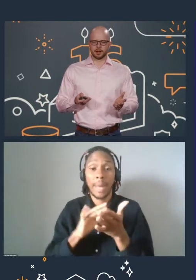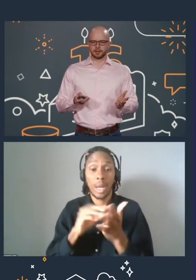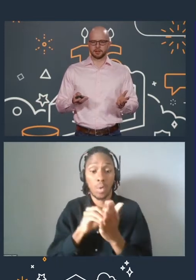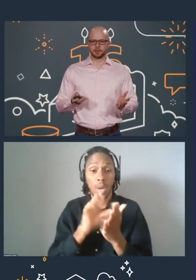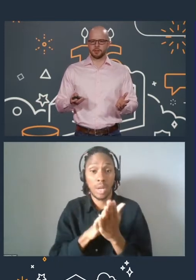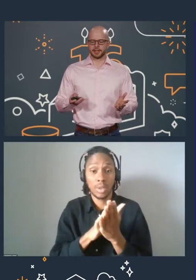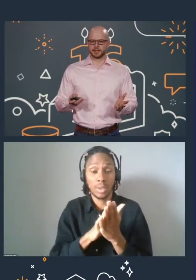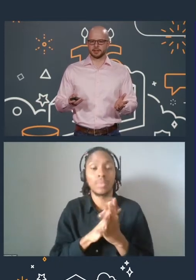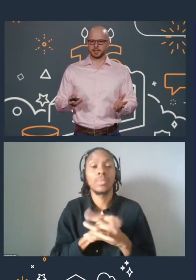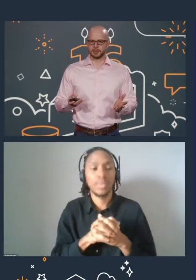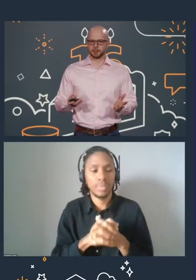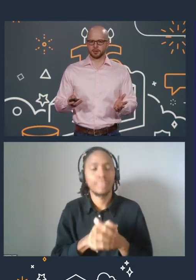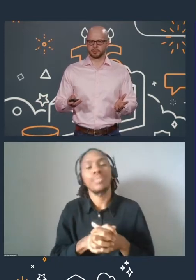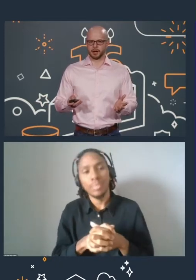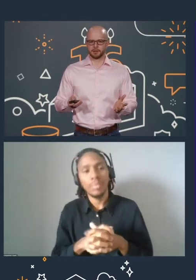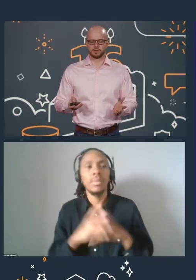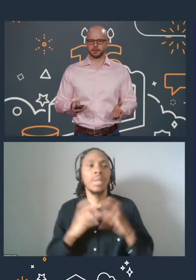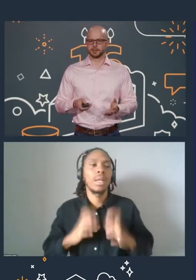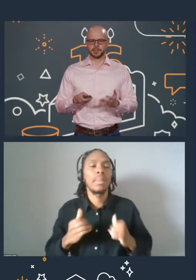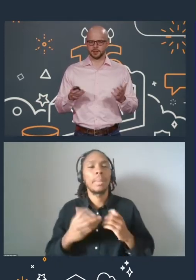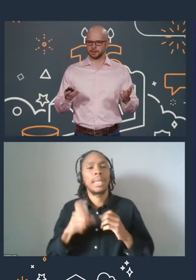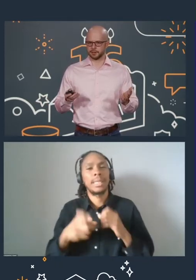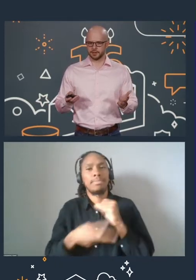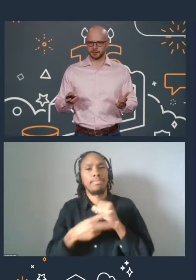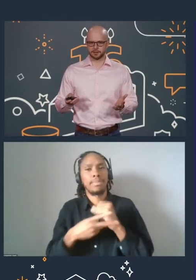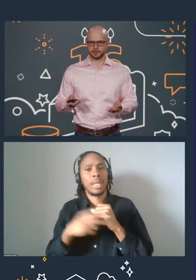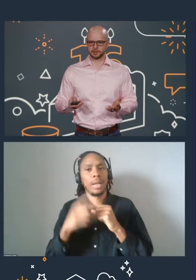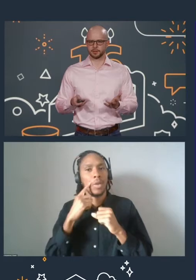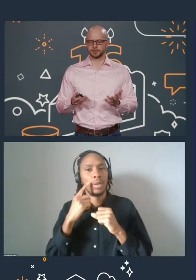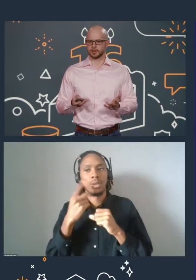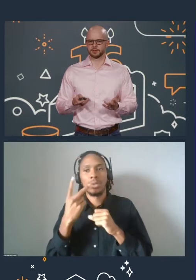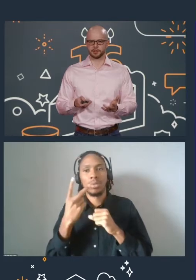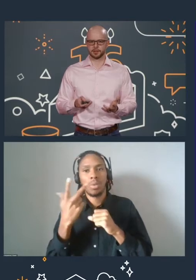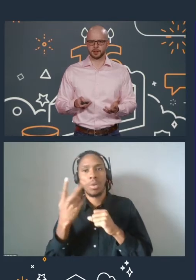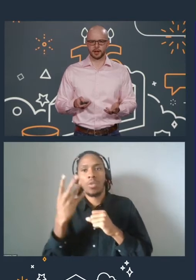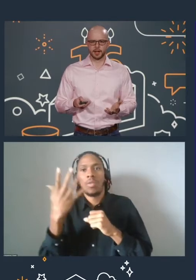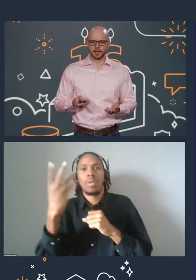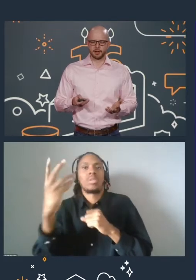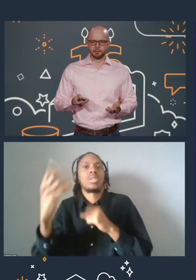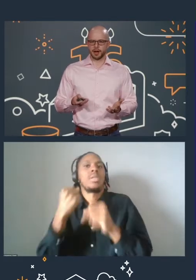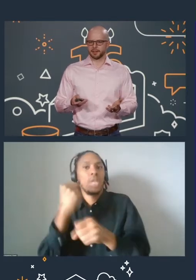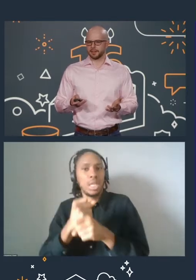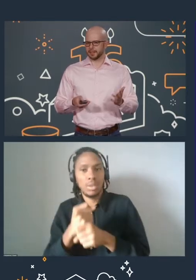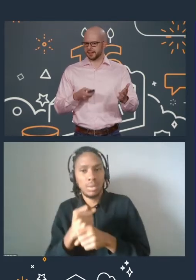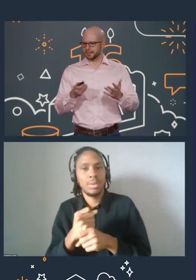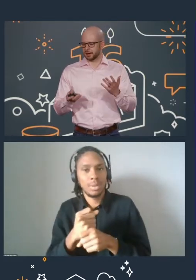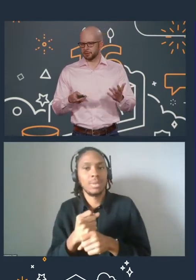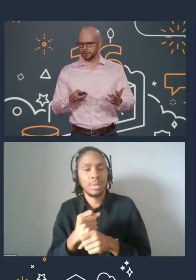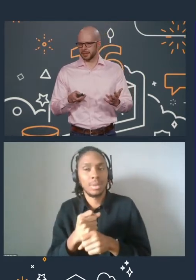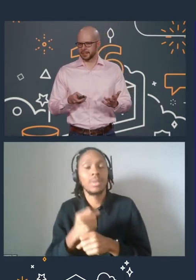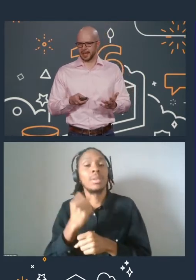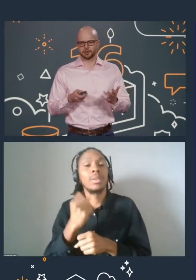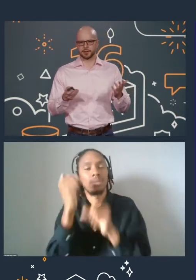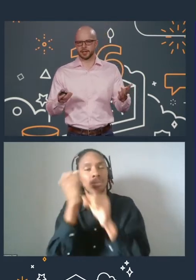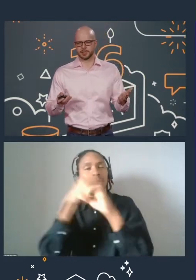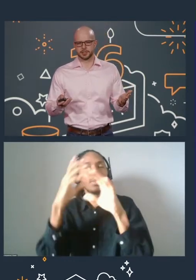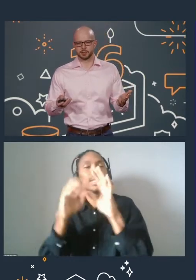a customer might need to keep those around for years and years, as we discussed earlier. But think an example, like an x-ray image,